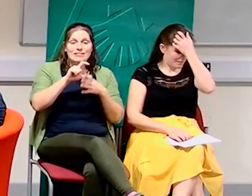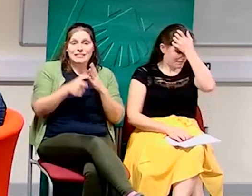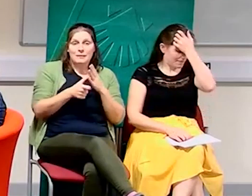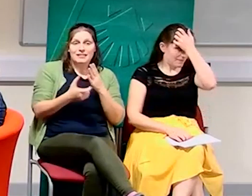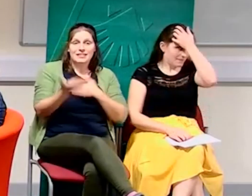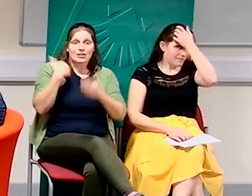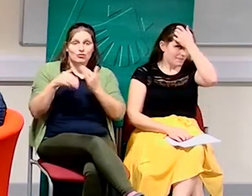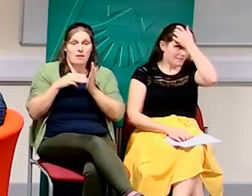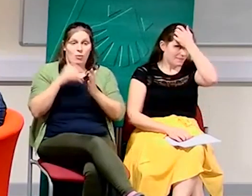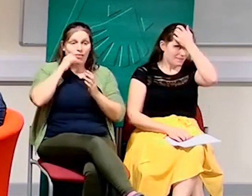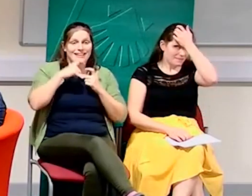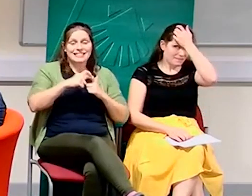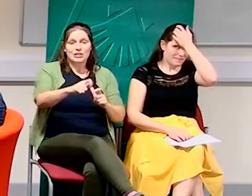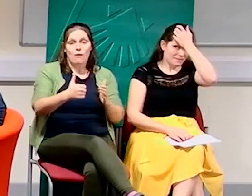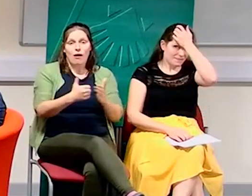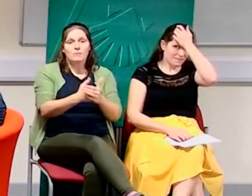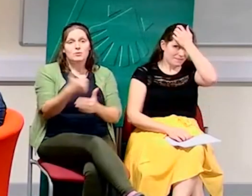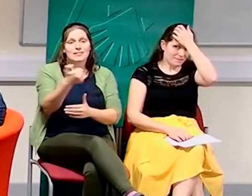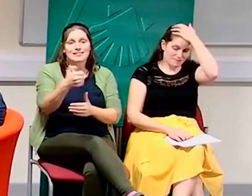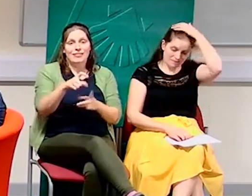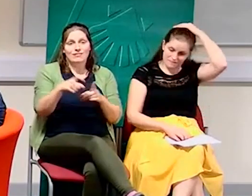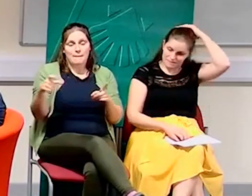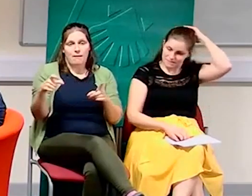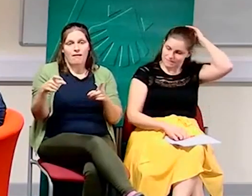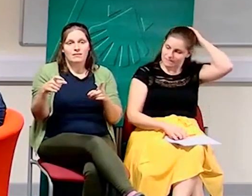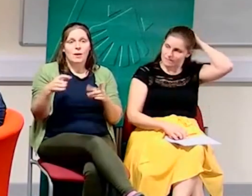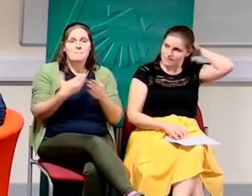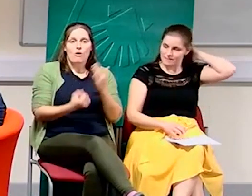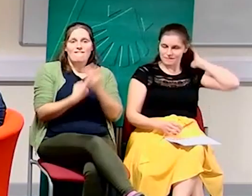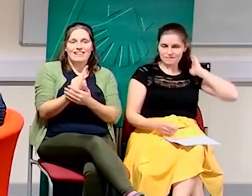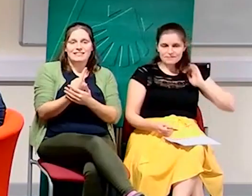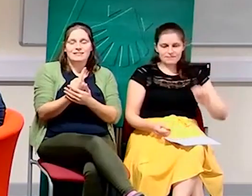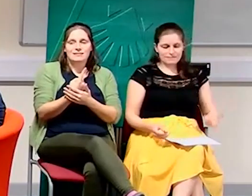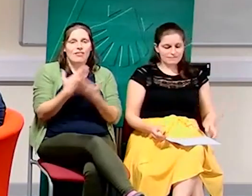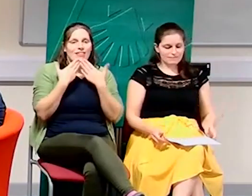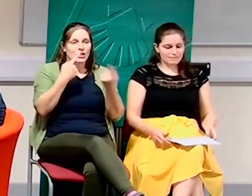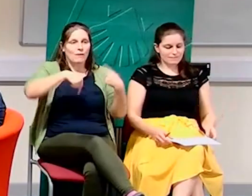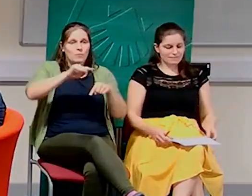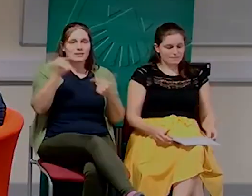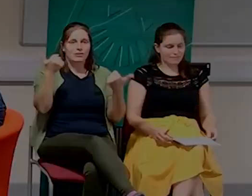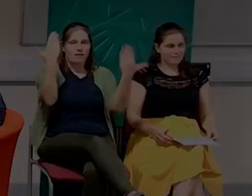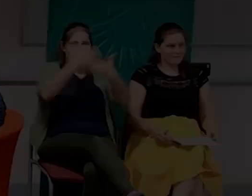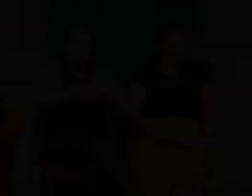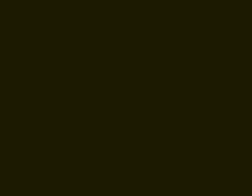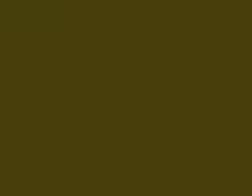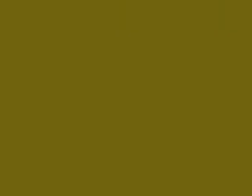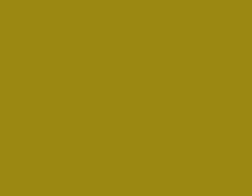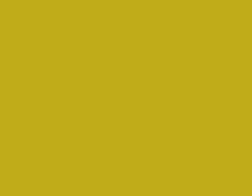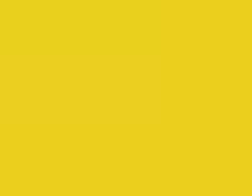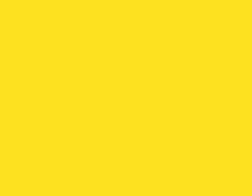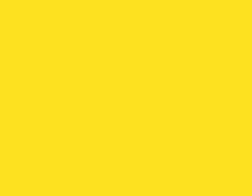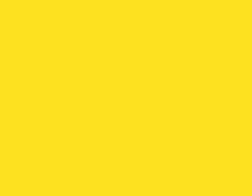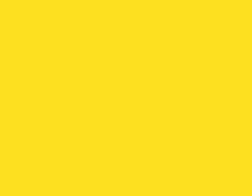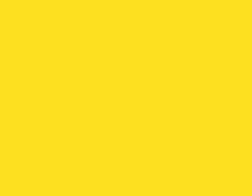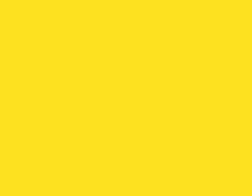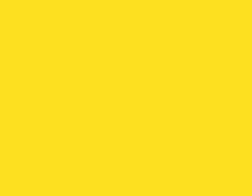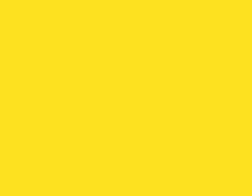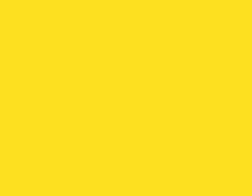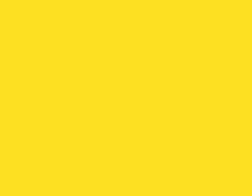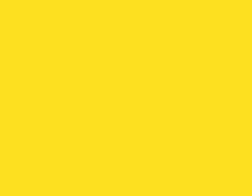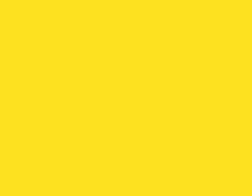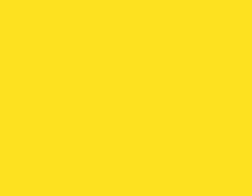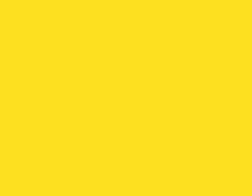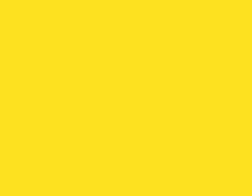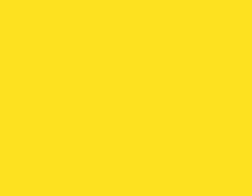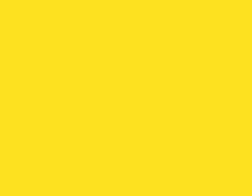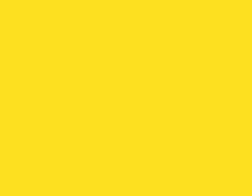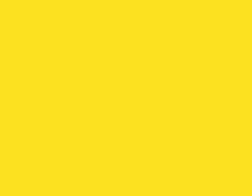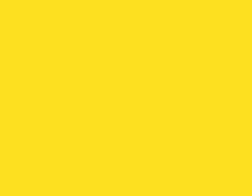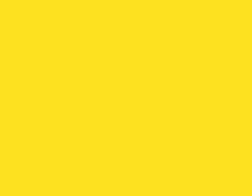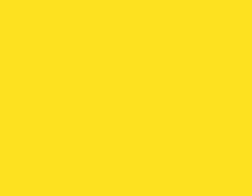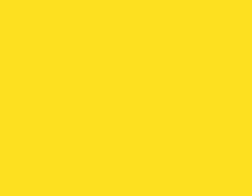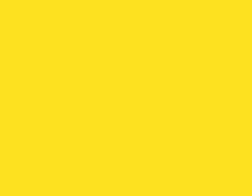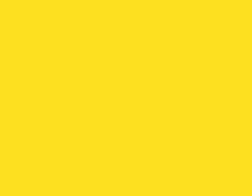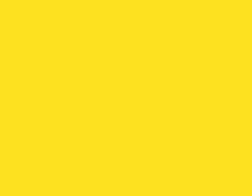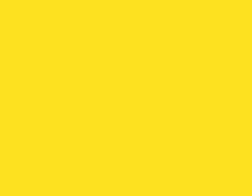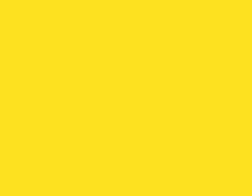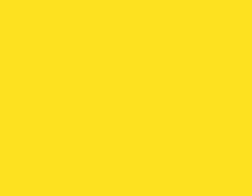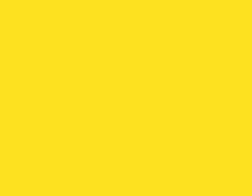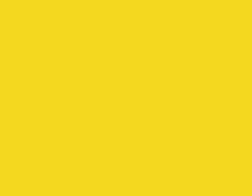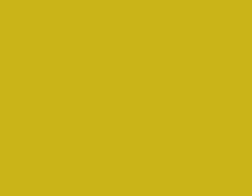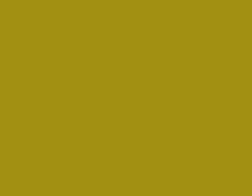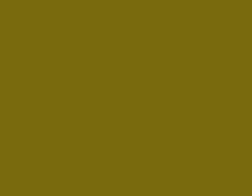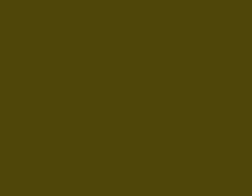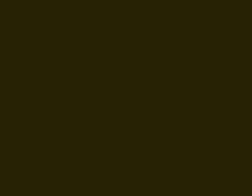continues until the 16th of December uh thank you all very much and good night.